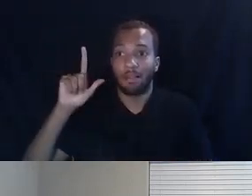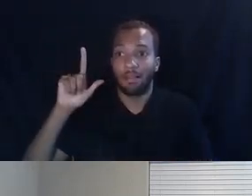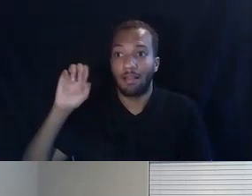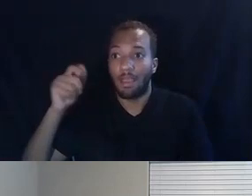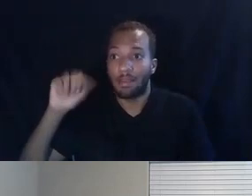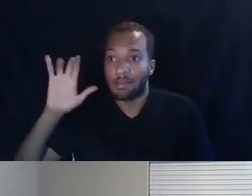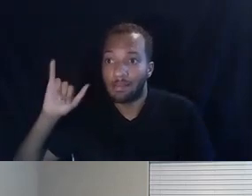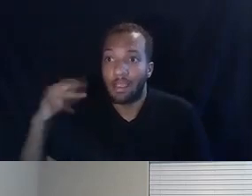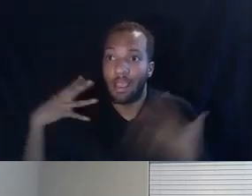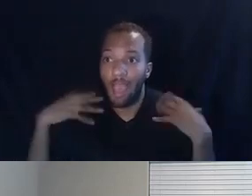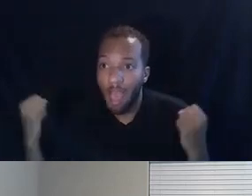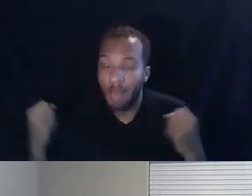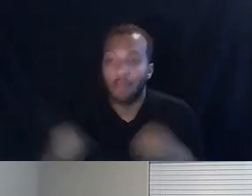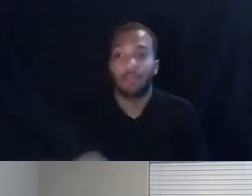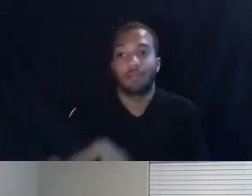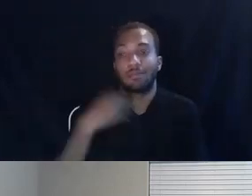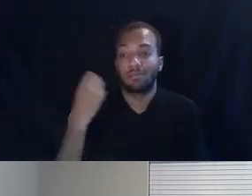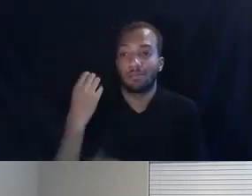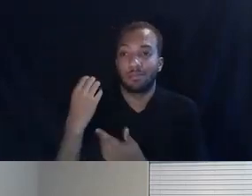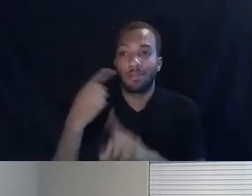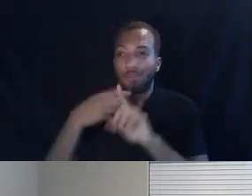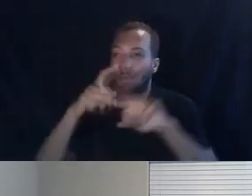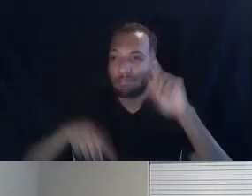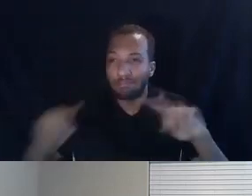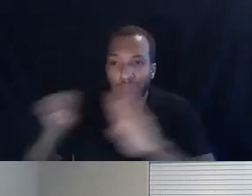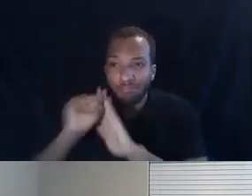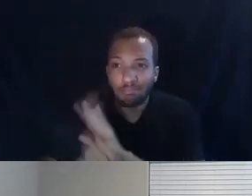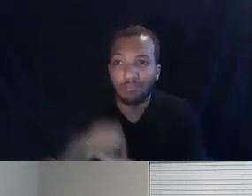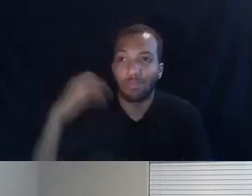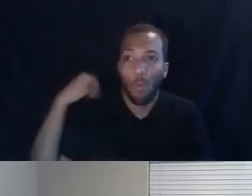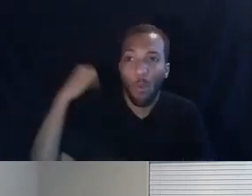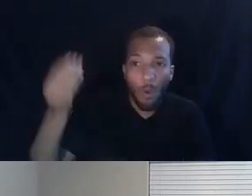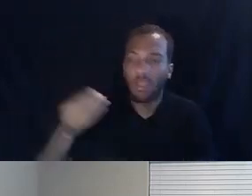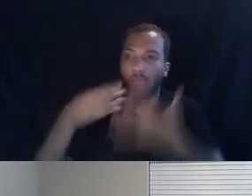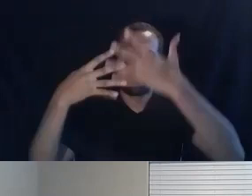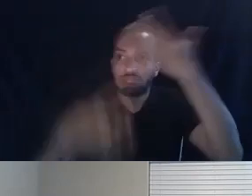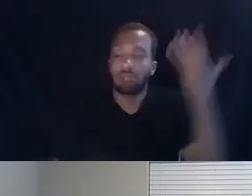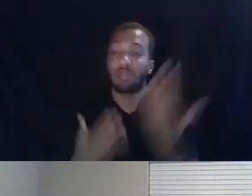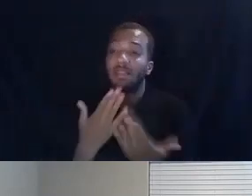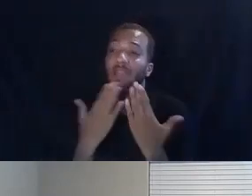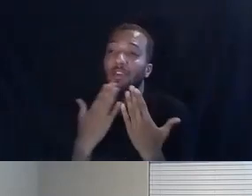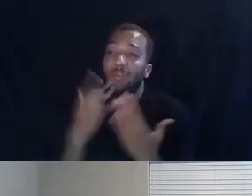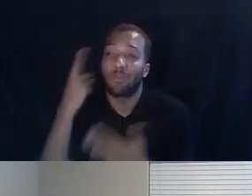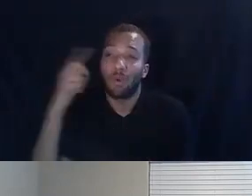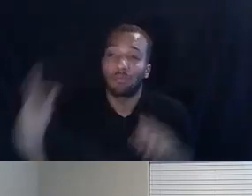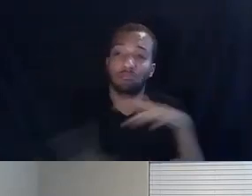Health Share of Oregon and Washington County Public Health. Thank you all so much for showing up and supporting this work.